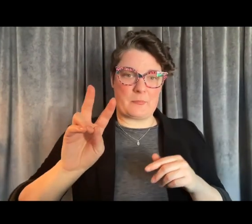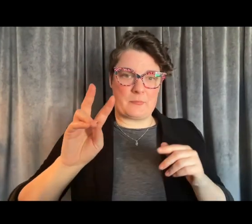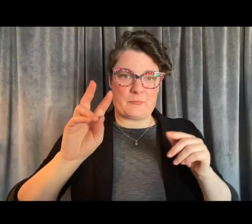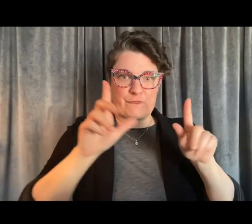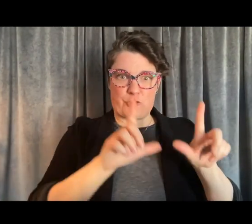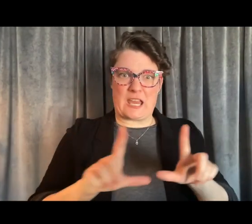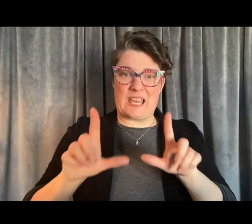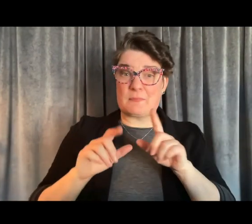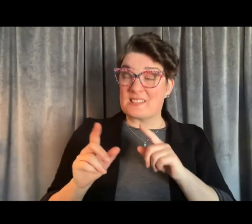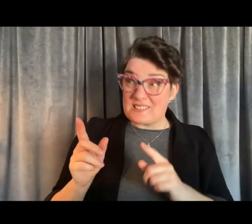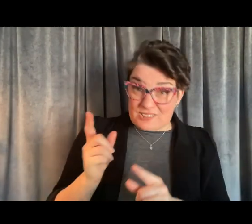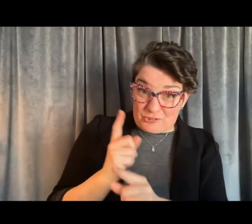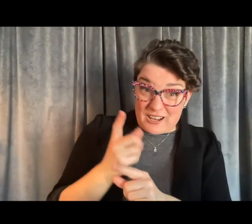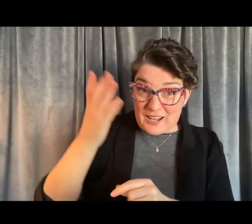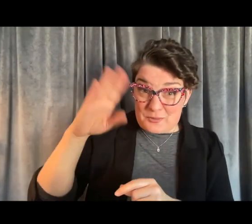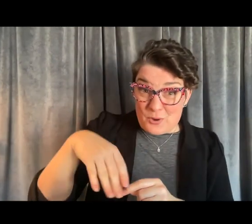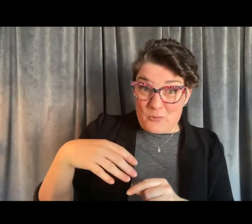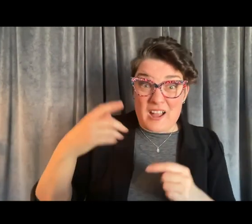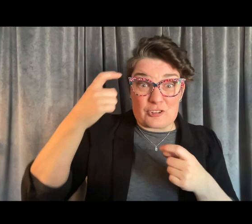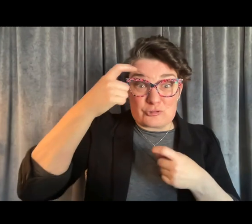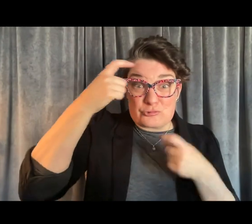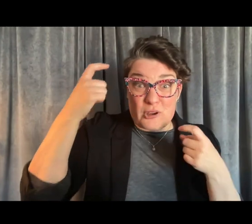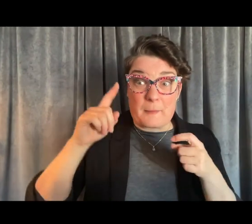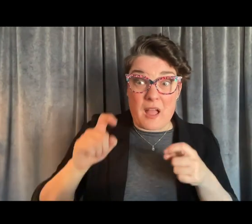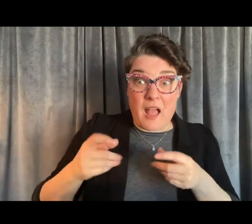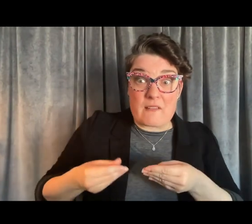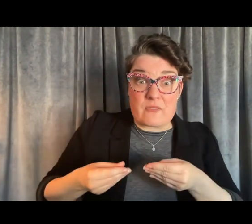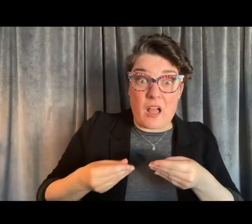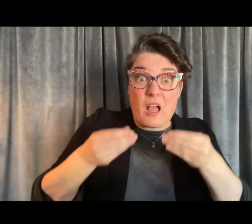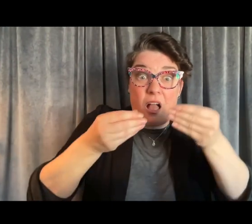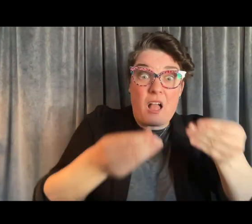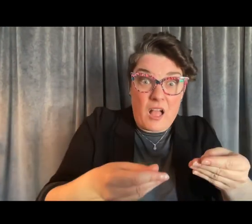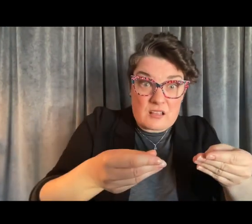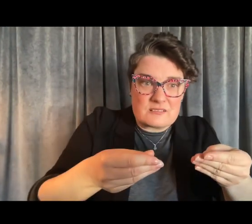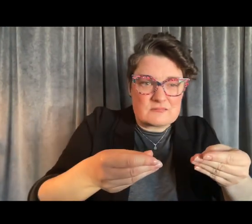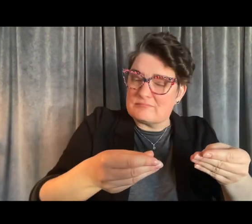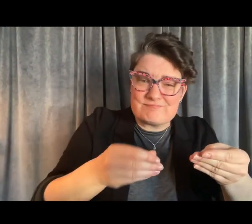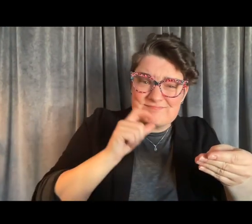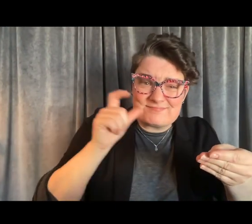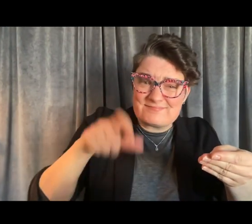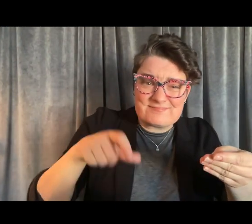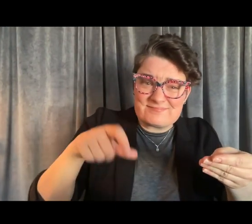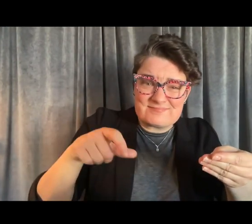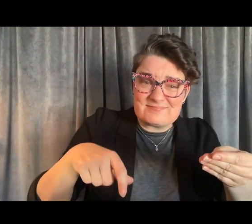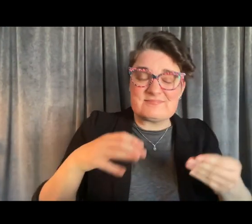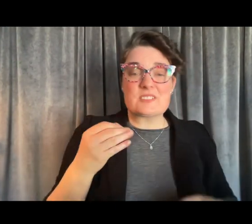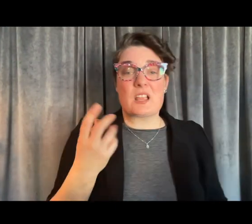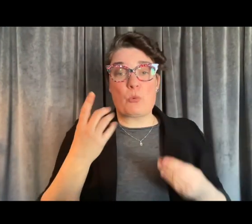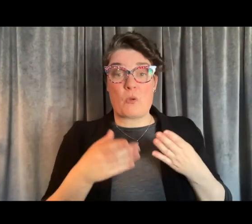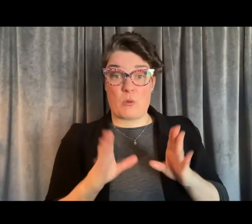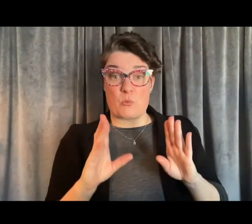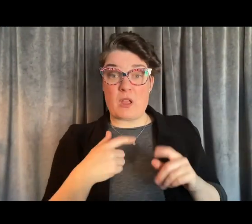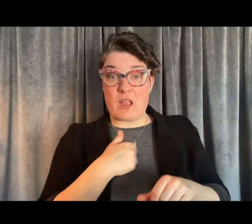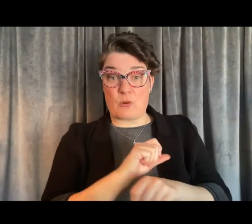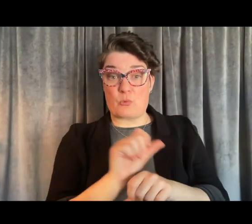Trauma does not have to go on to the next ones. I think one of the ways that I am working with the World to Come is